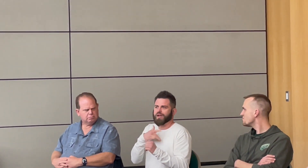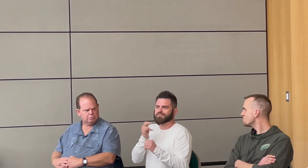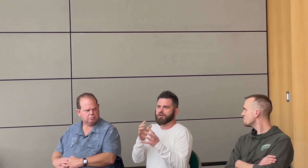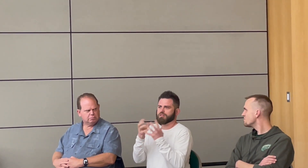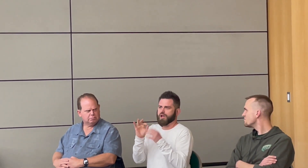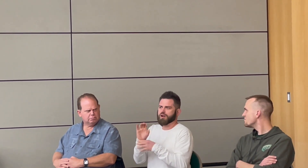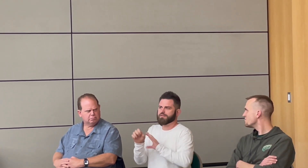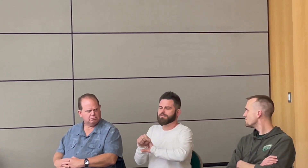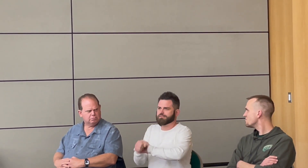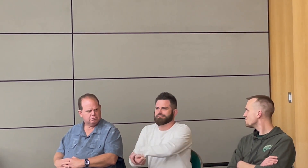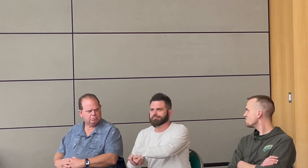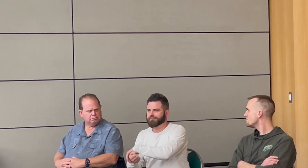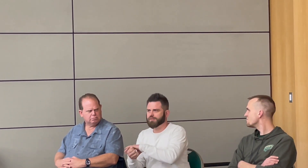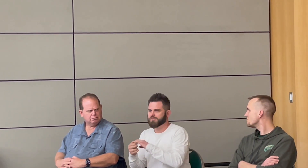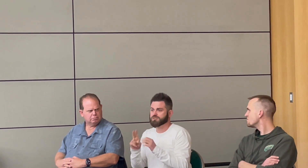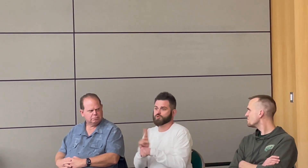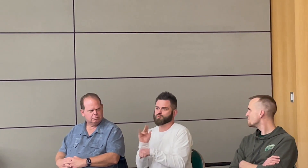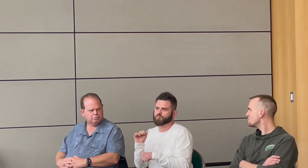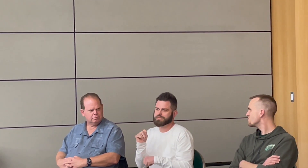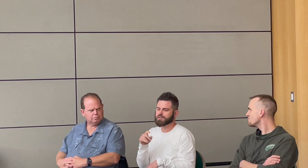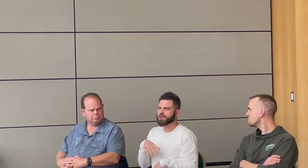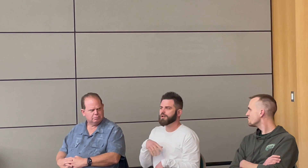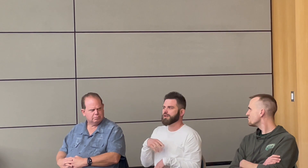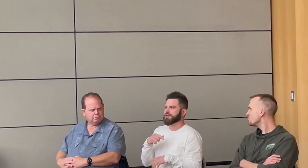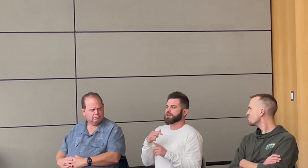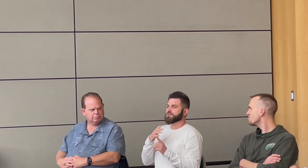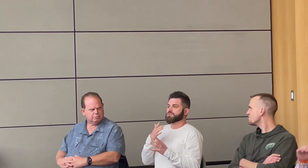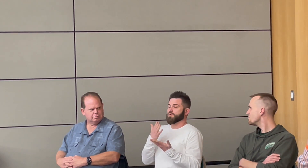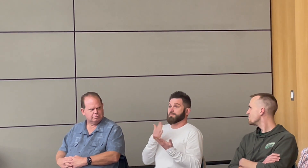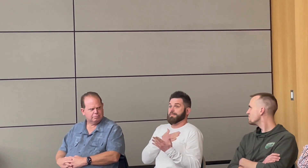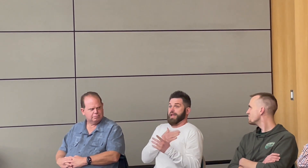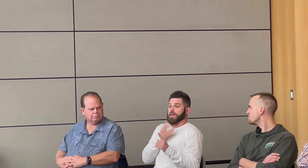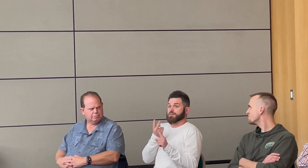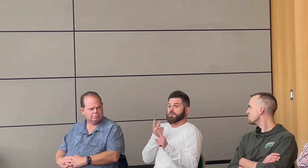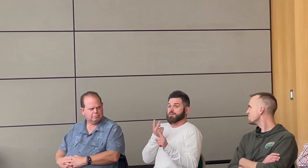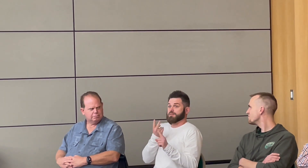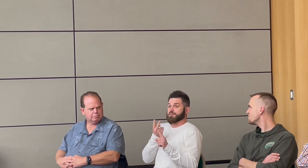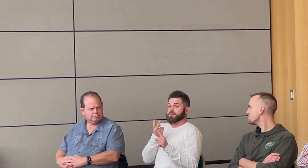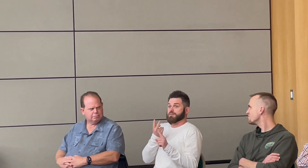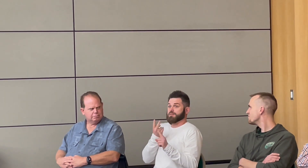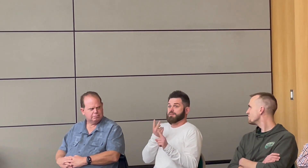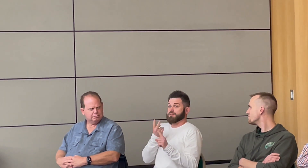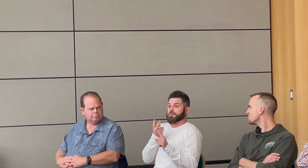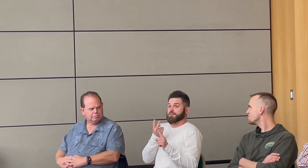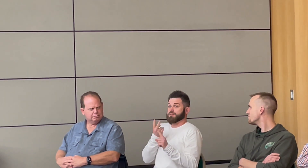Roger Here: Sorry, my daughter's iPhone Cam DIED so it ends here. Bye.